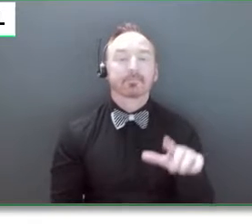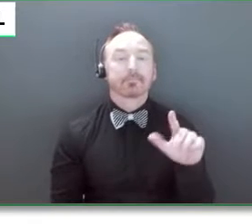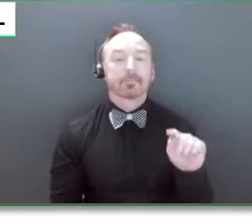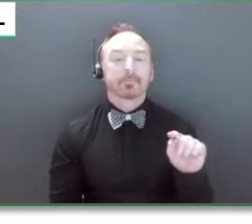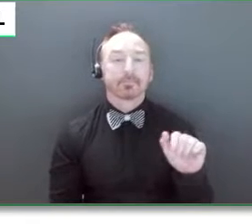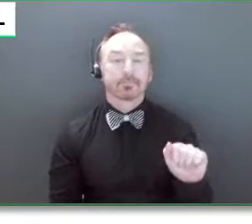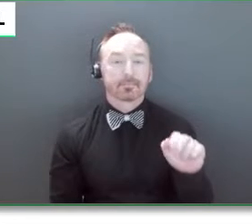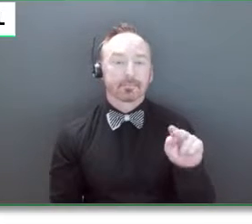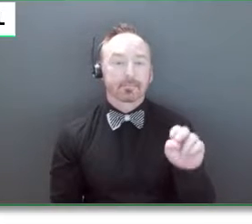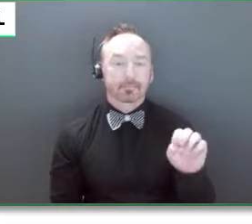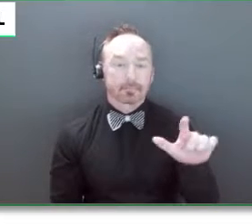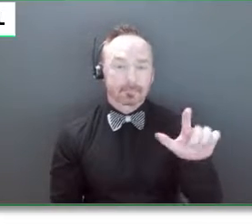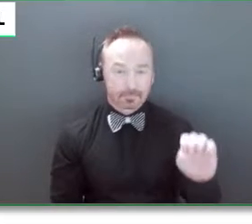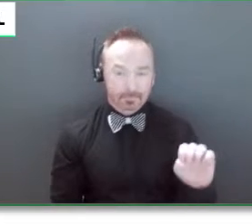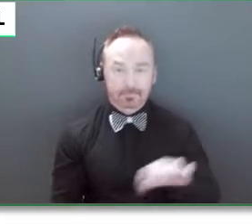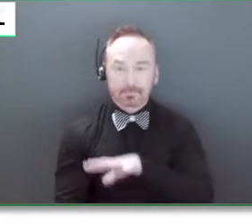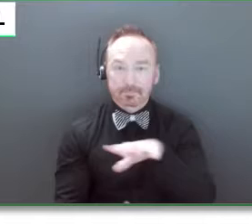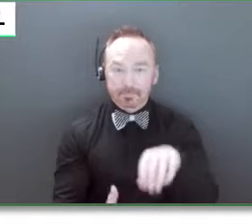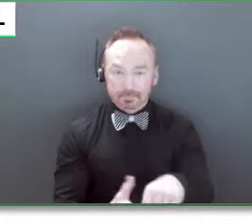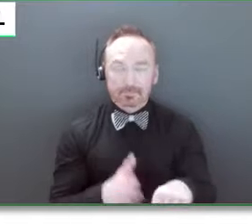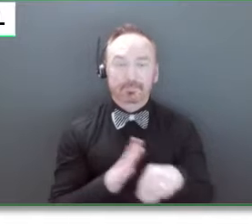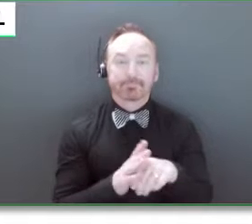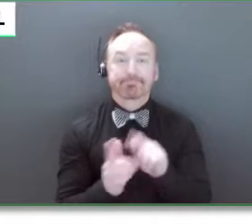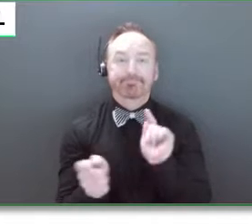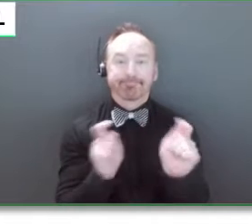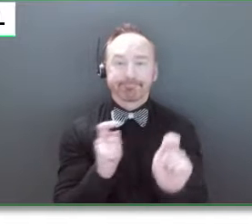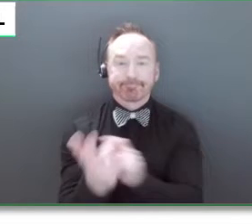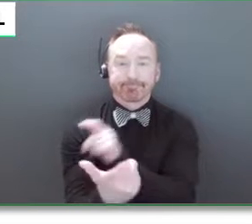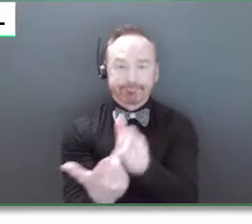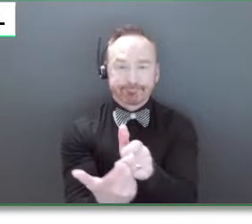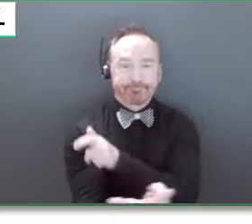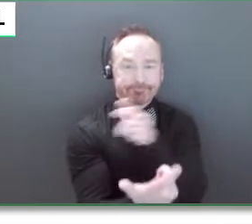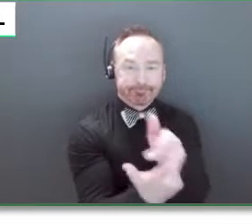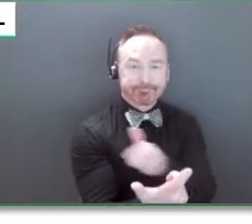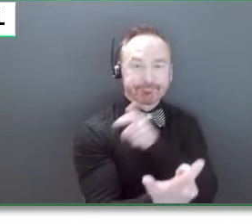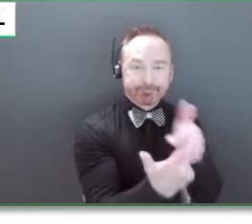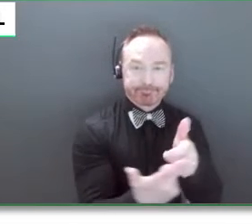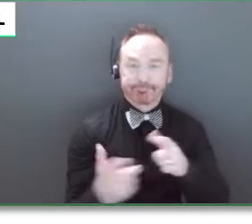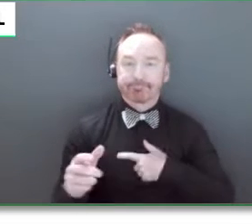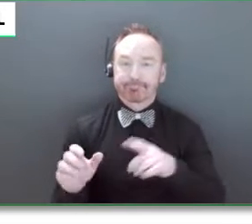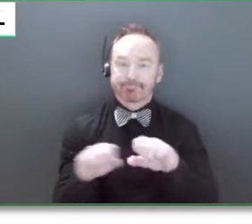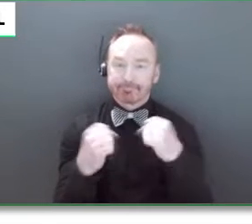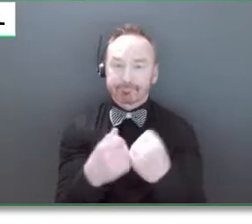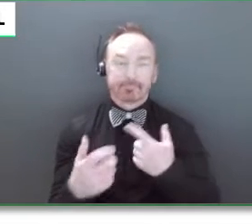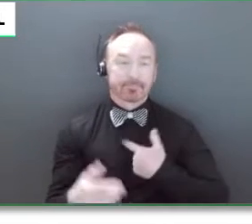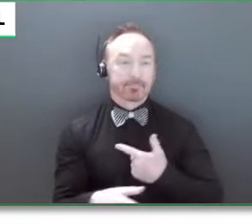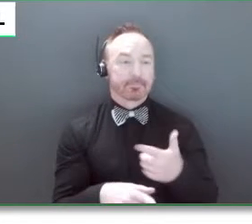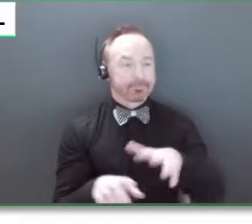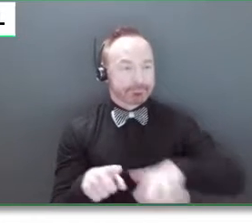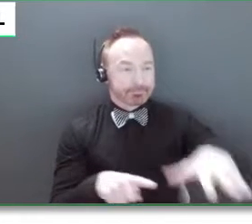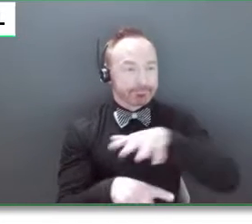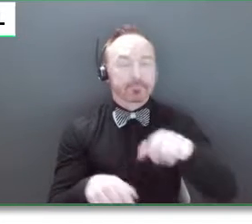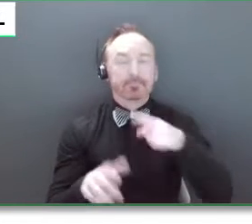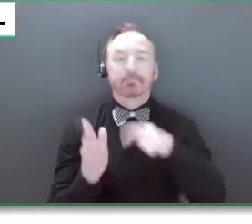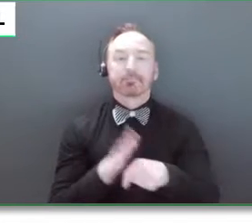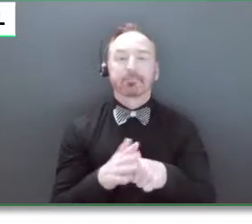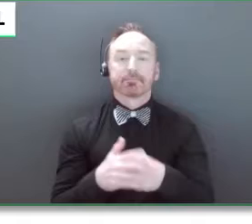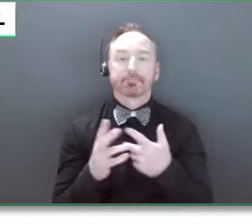mission is to expand the inventory of outdoor adaptive equipment available for short-term rental. Patrick leads the Outdoor Research